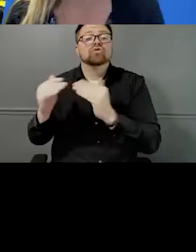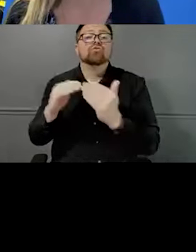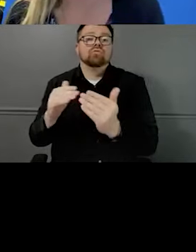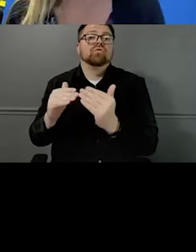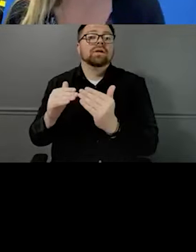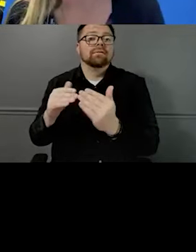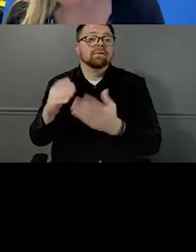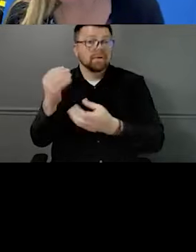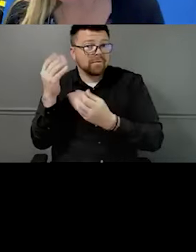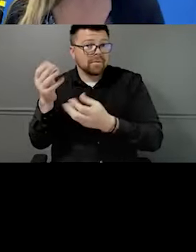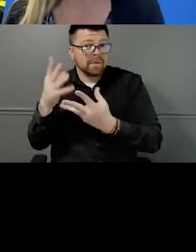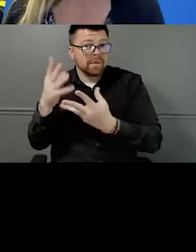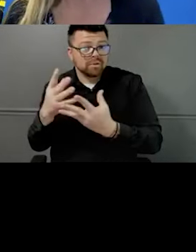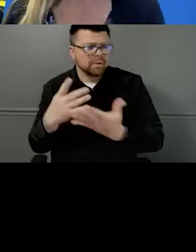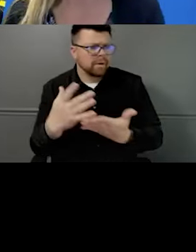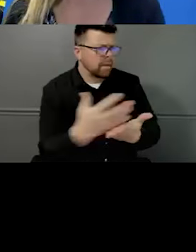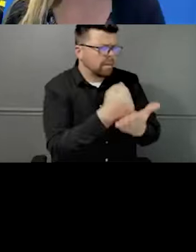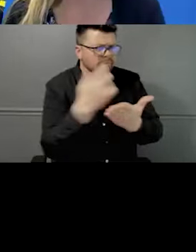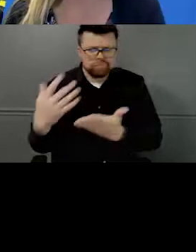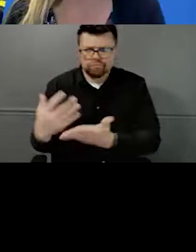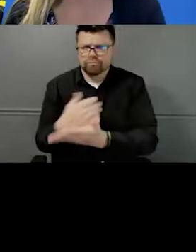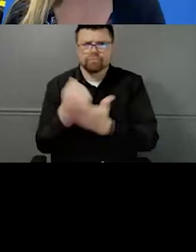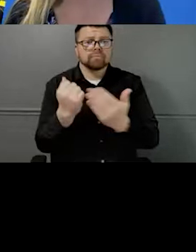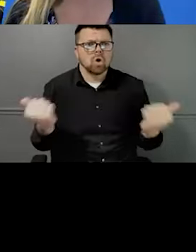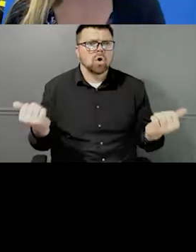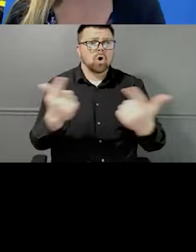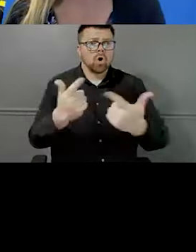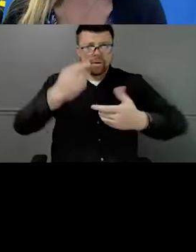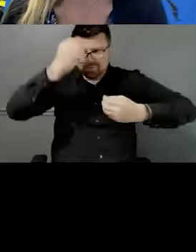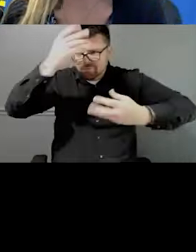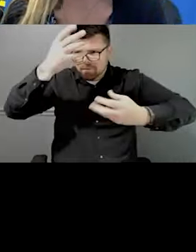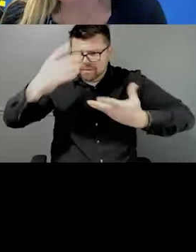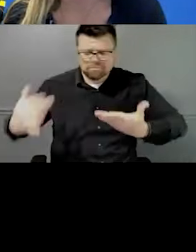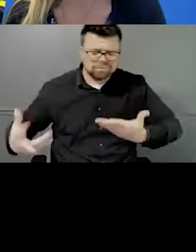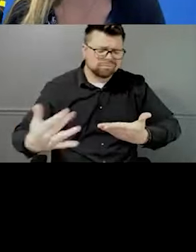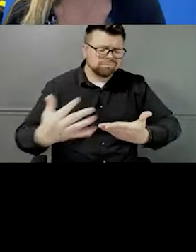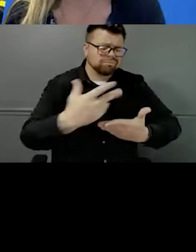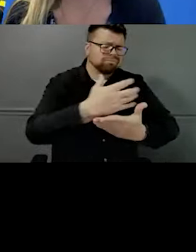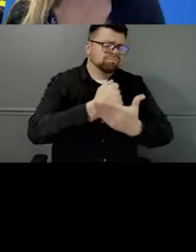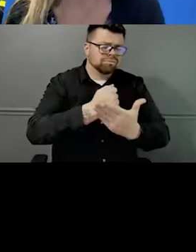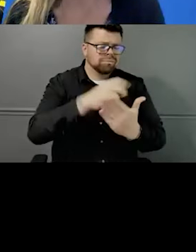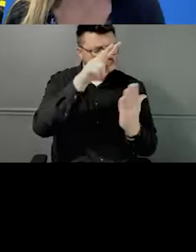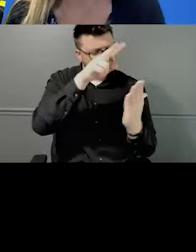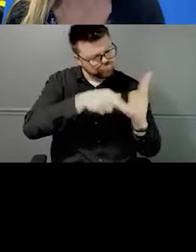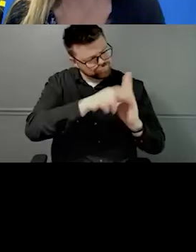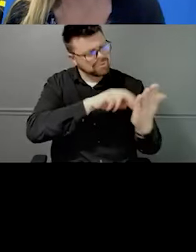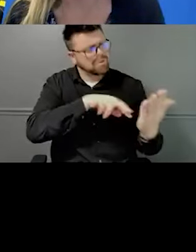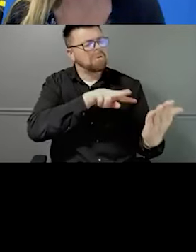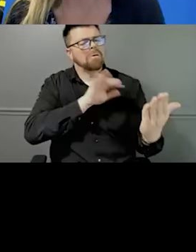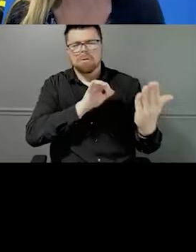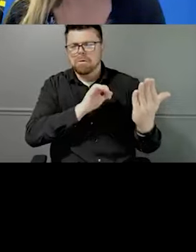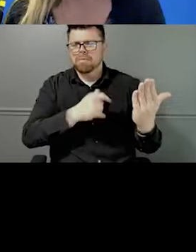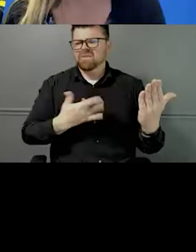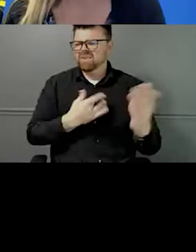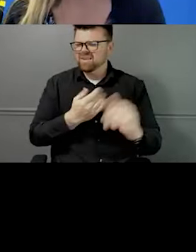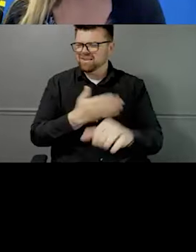and we're delighted with all of the input that we received because we do believe that it improved the quality of what,